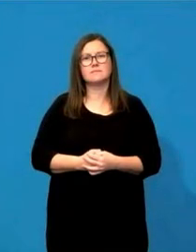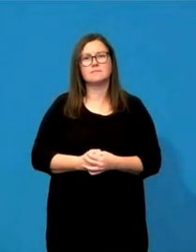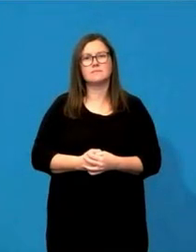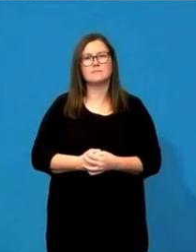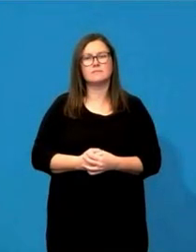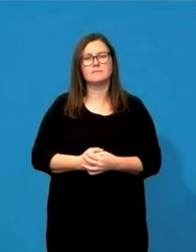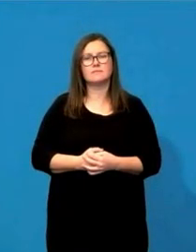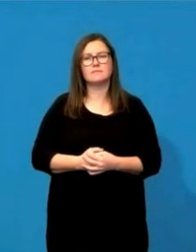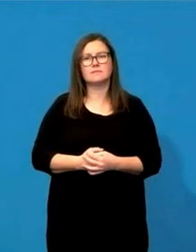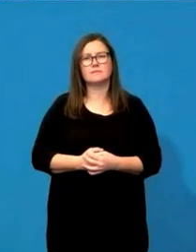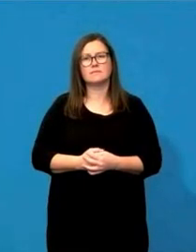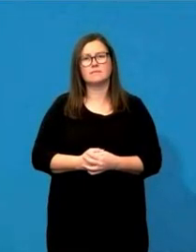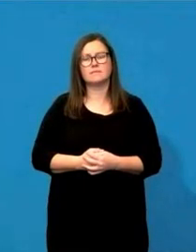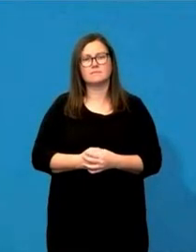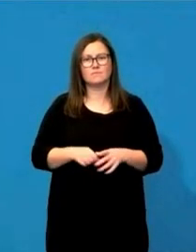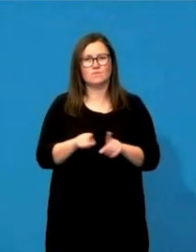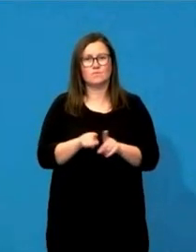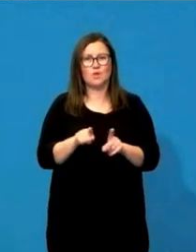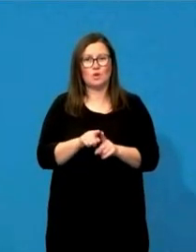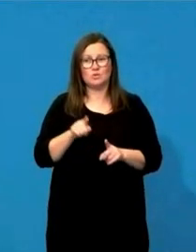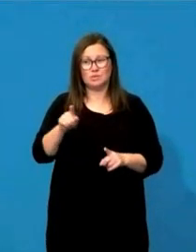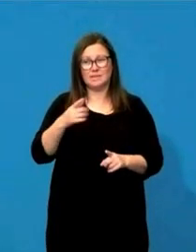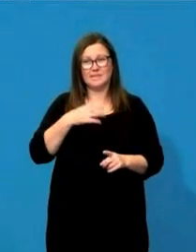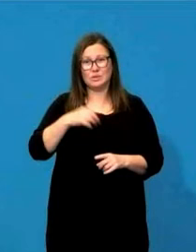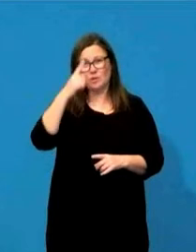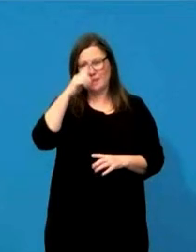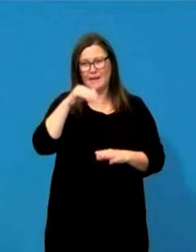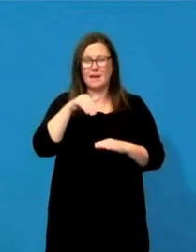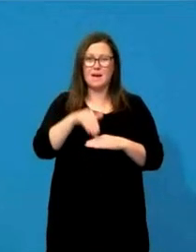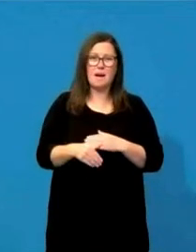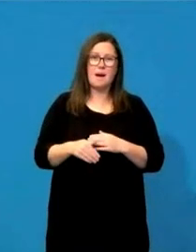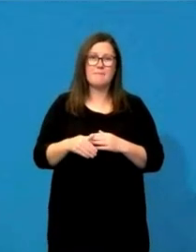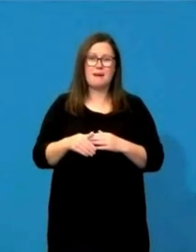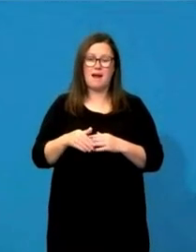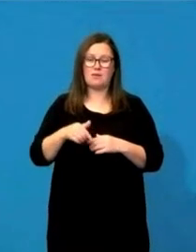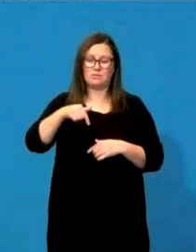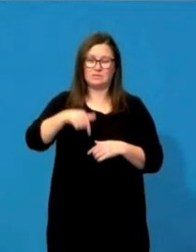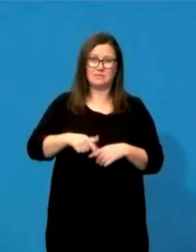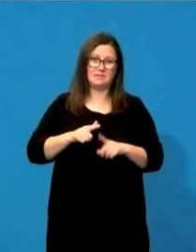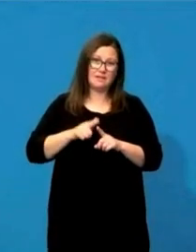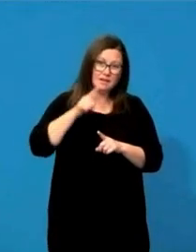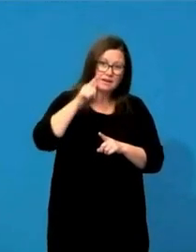about the distance - like I said, the distance that people need to travel to access services. That all needs to change.